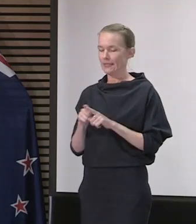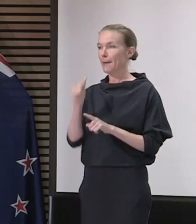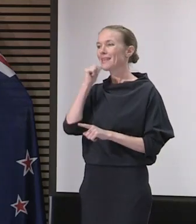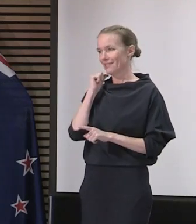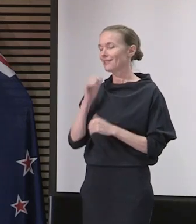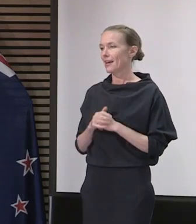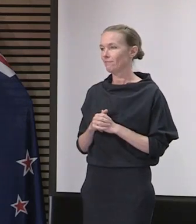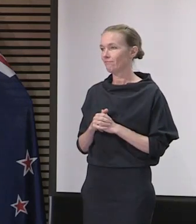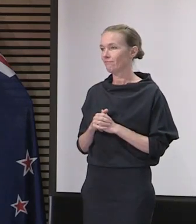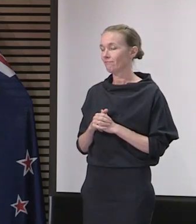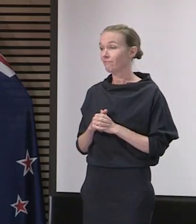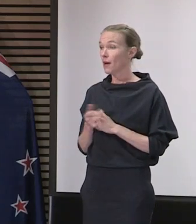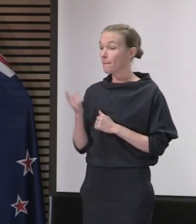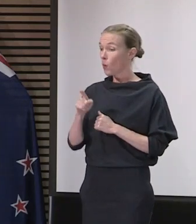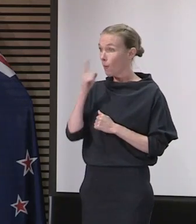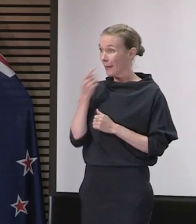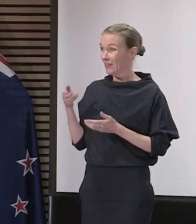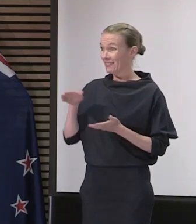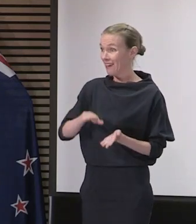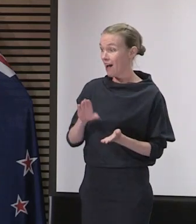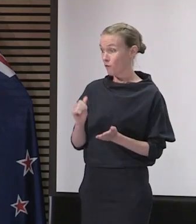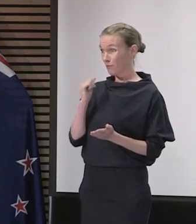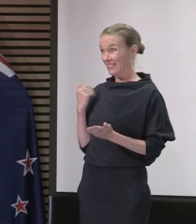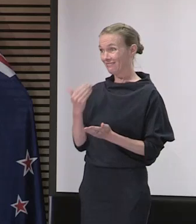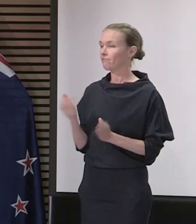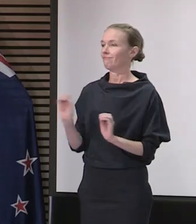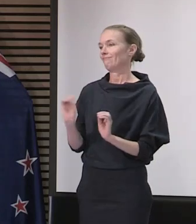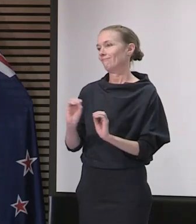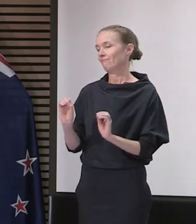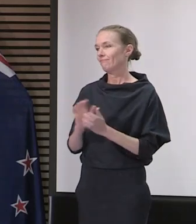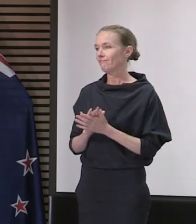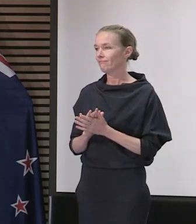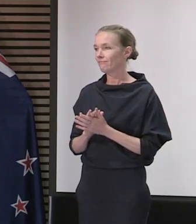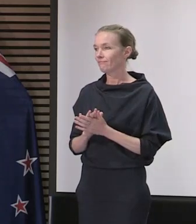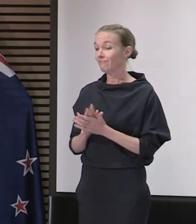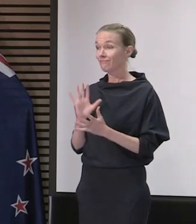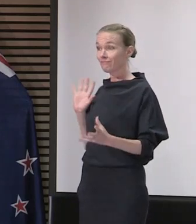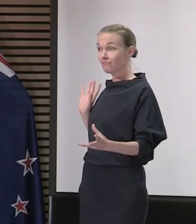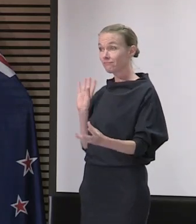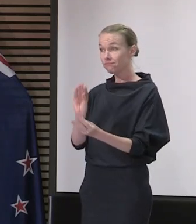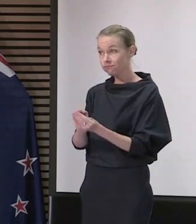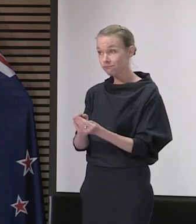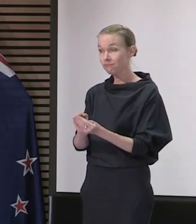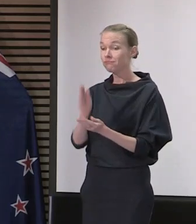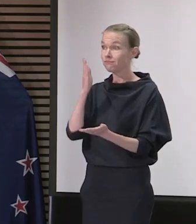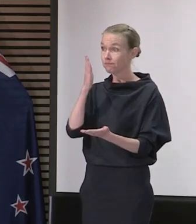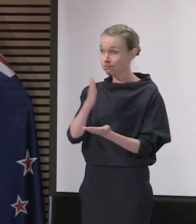remains at one thousand 487. I am pleased to say there are no